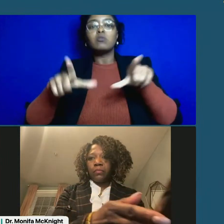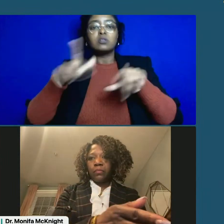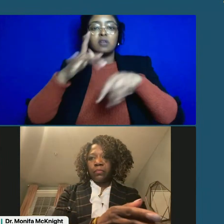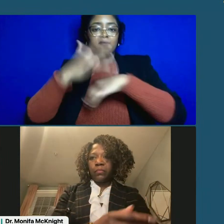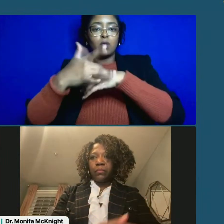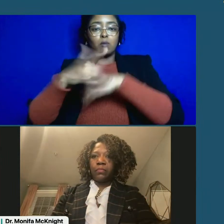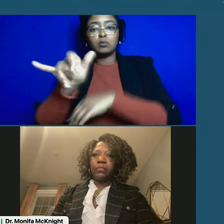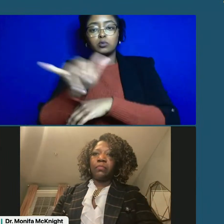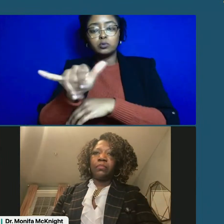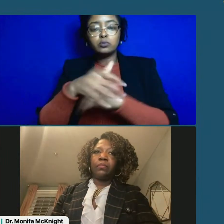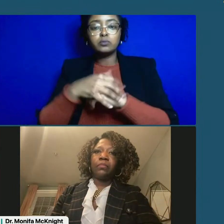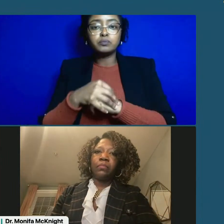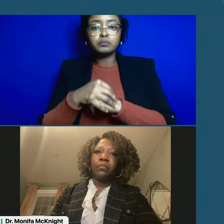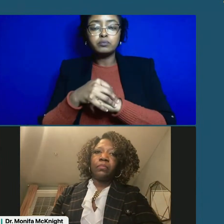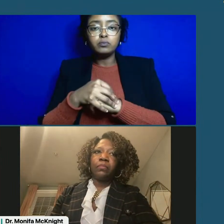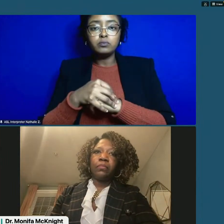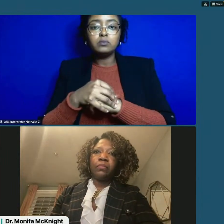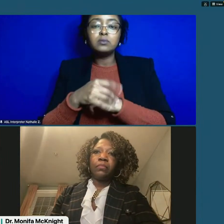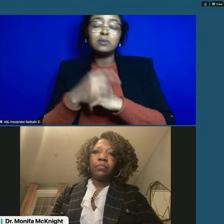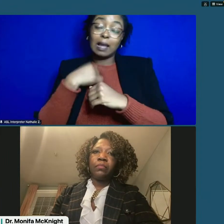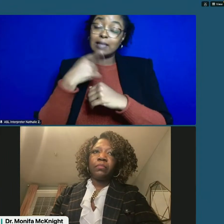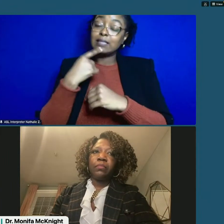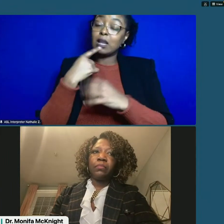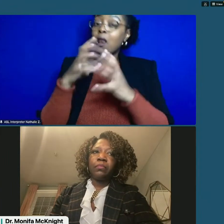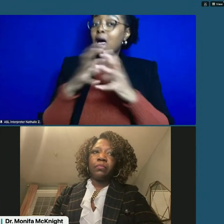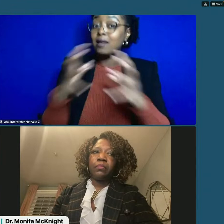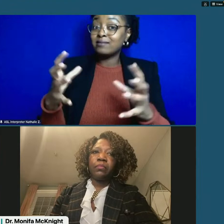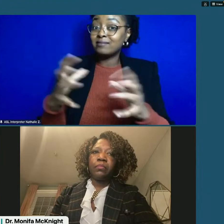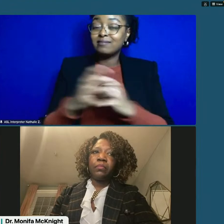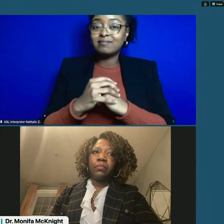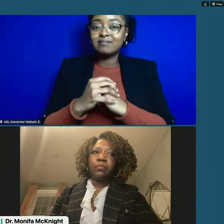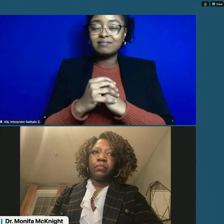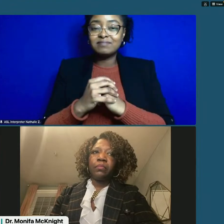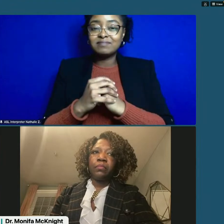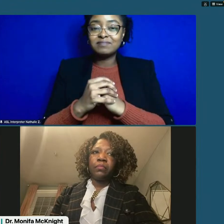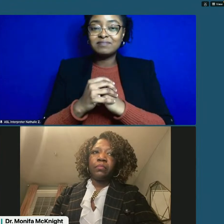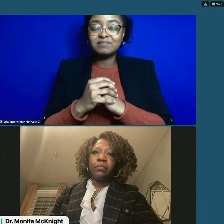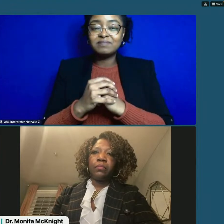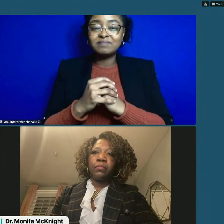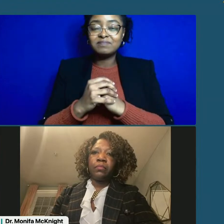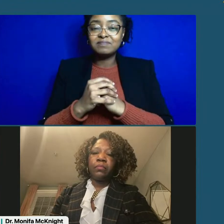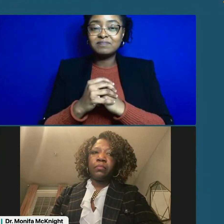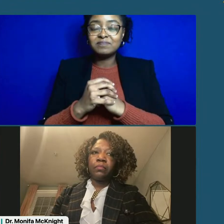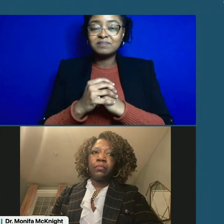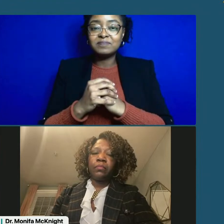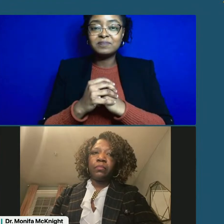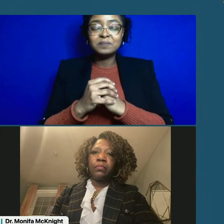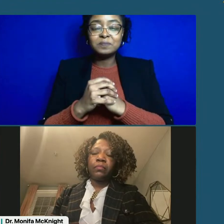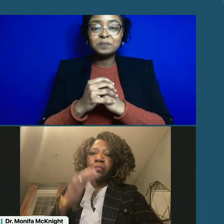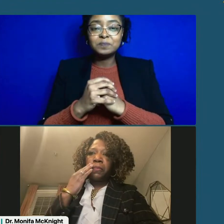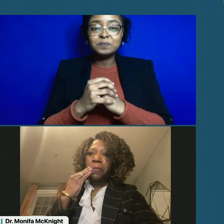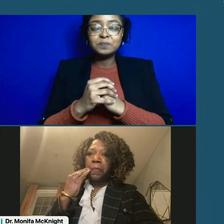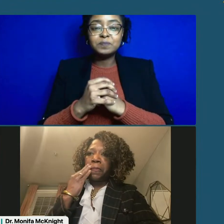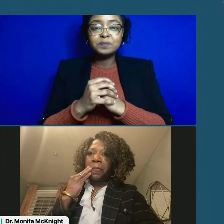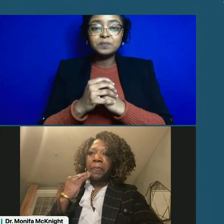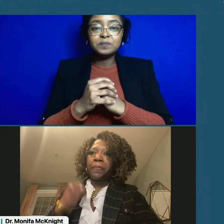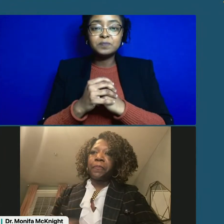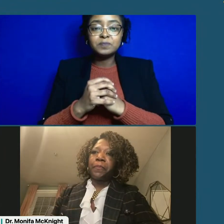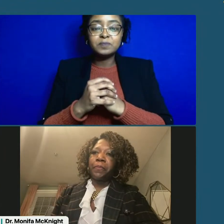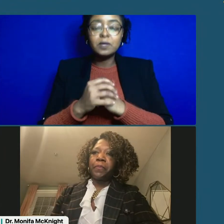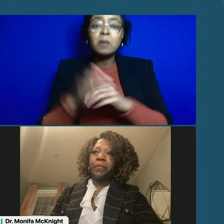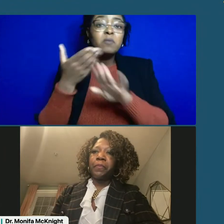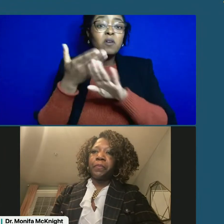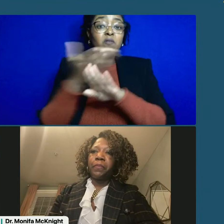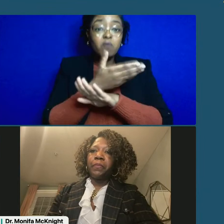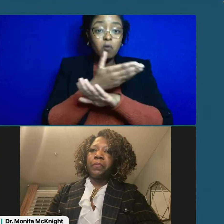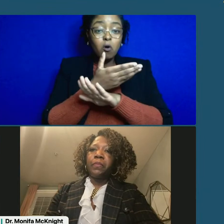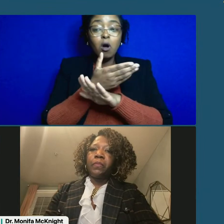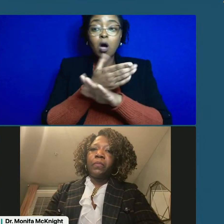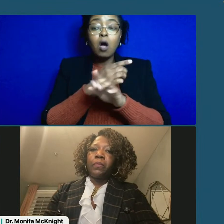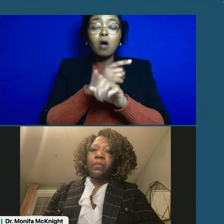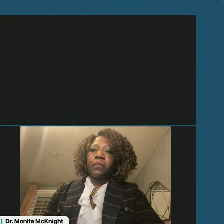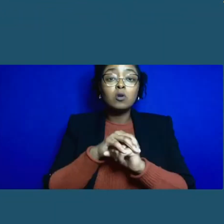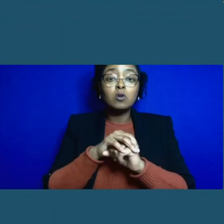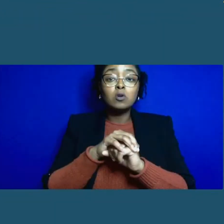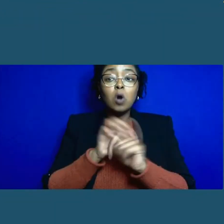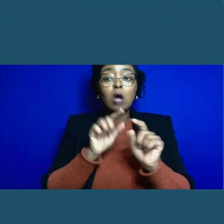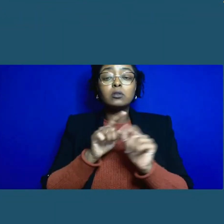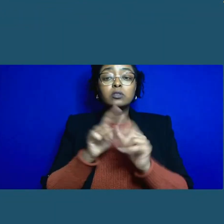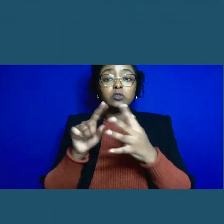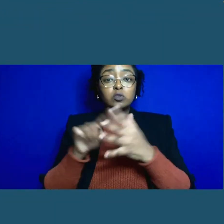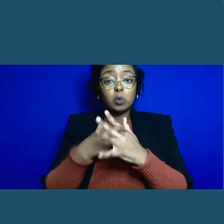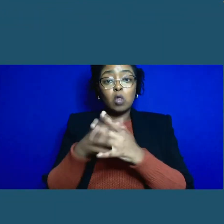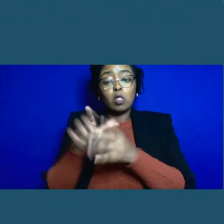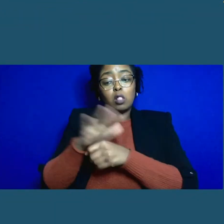multiple languages also So That